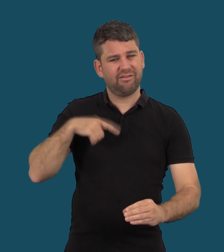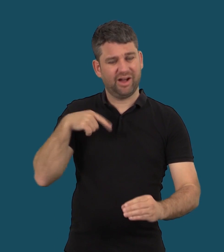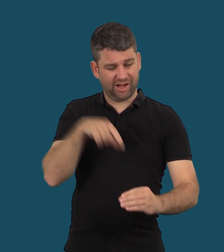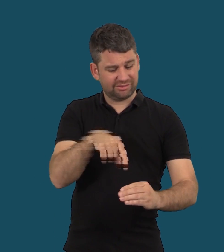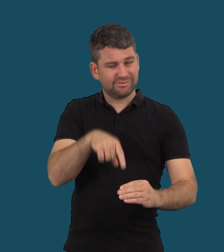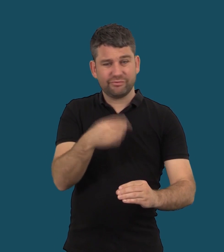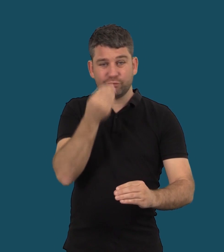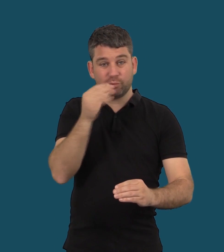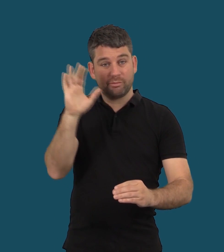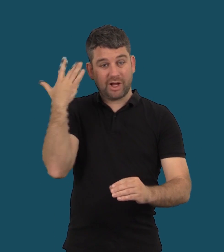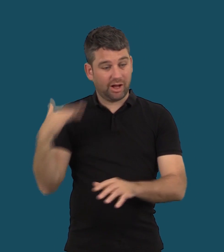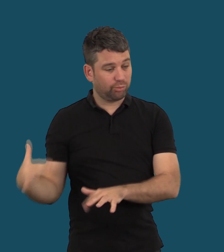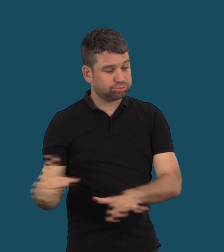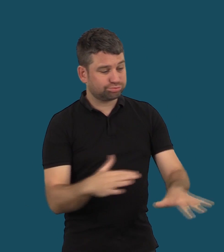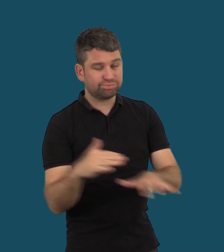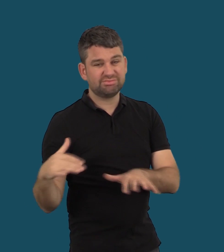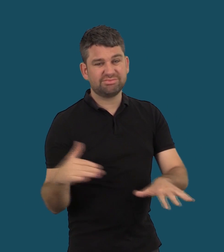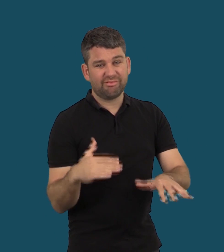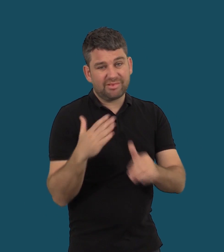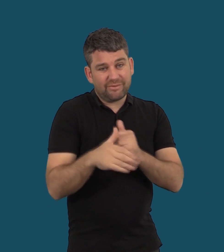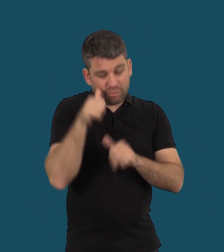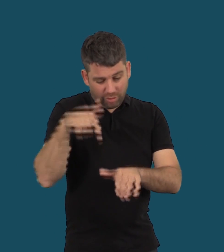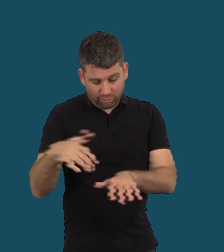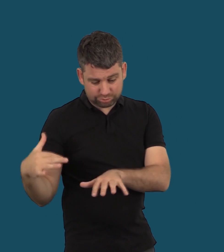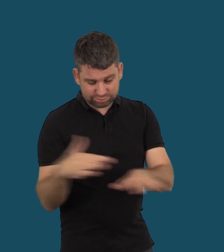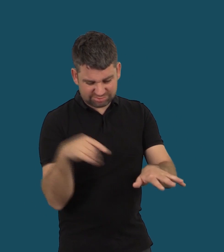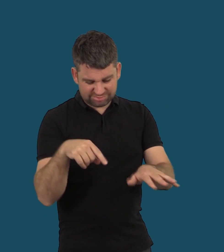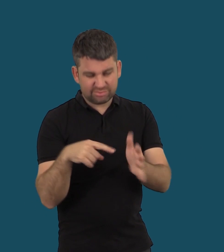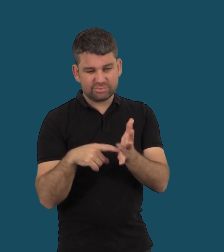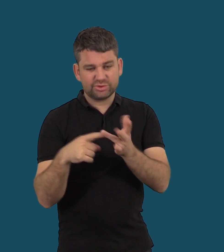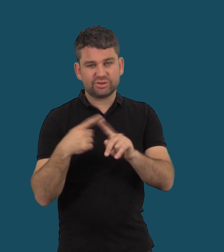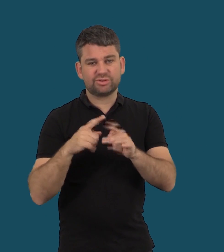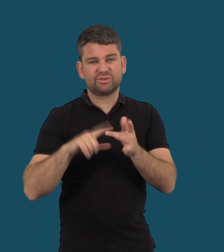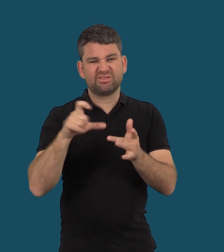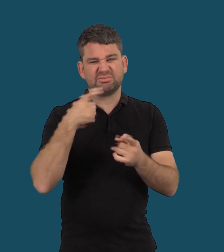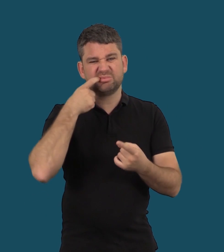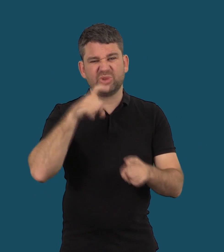It may have been contaminated by toxic flood water.